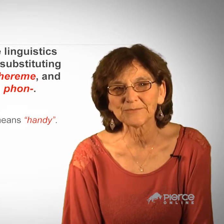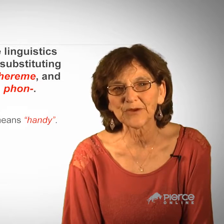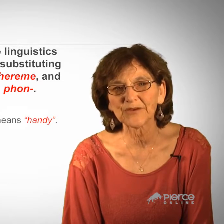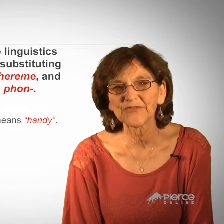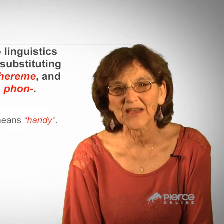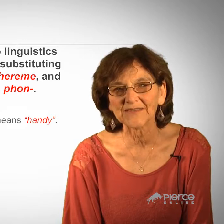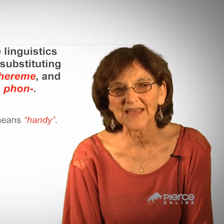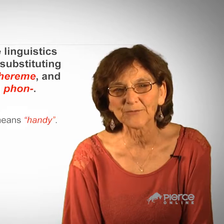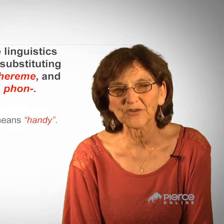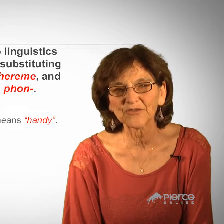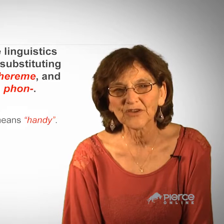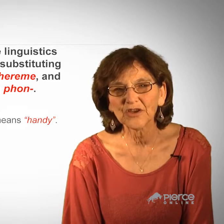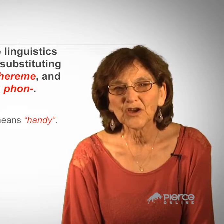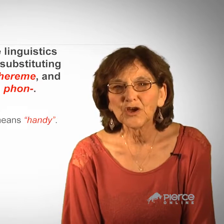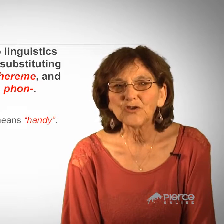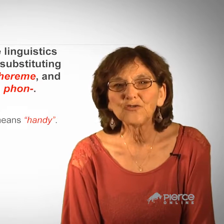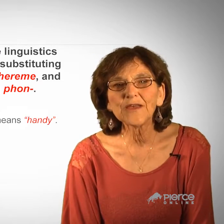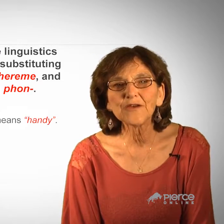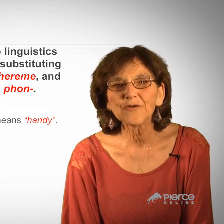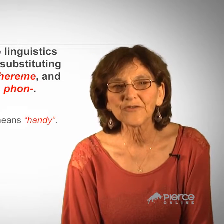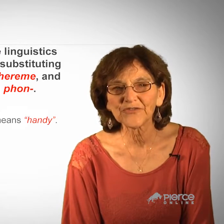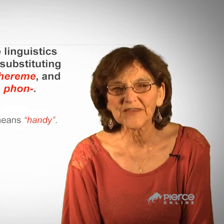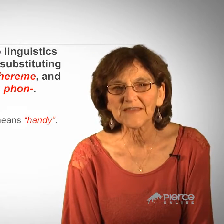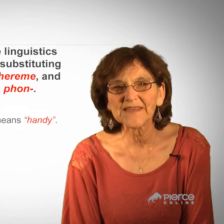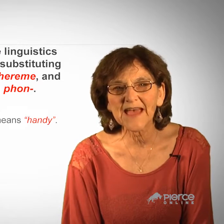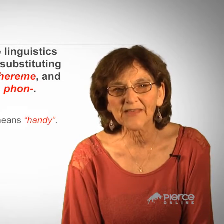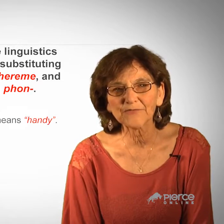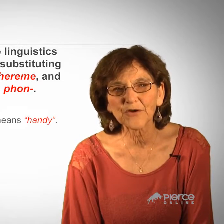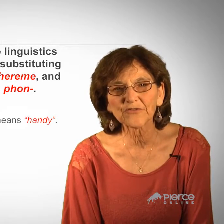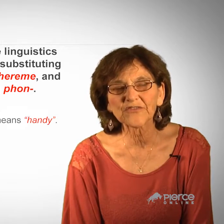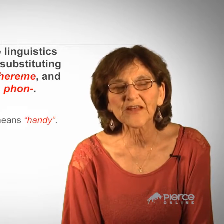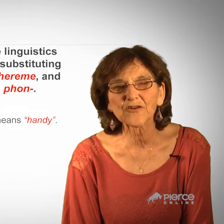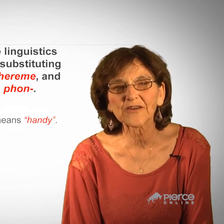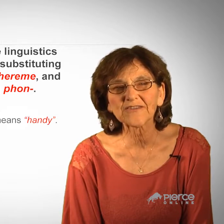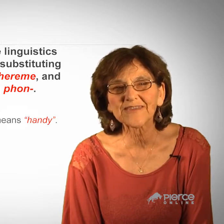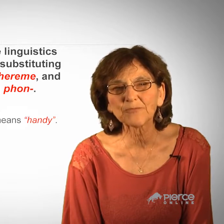of sign language. You hear or see the allophones that are conceptually